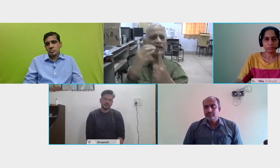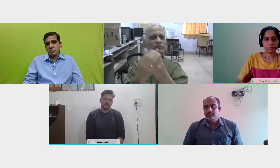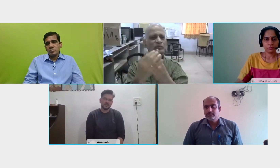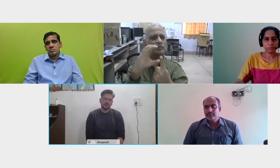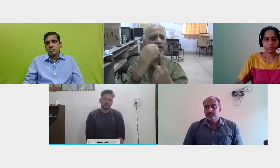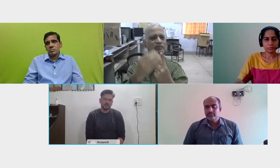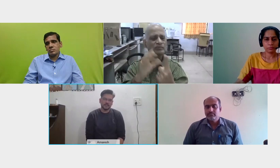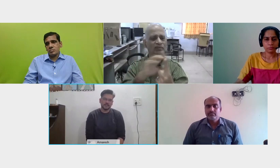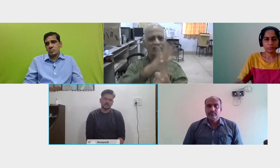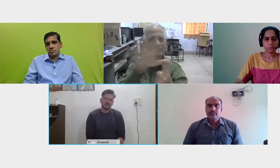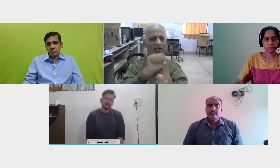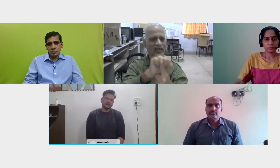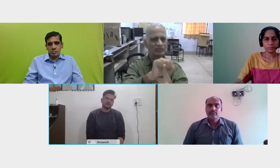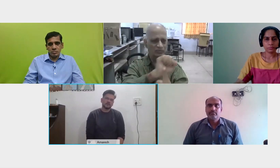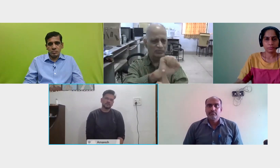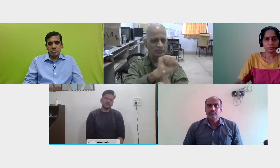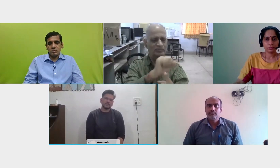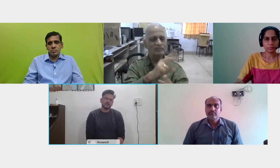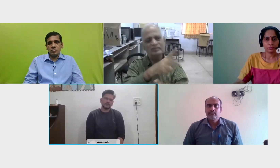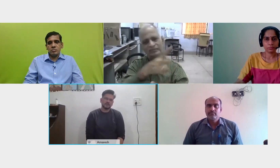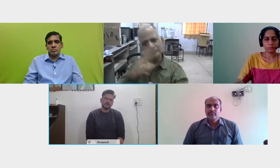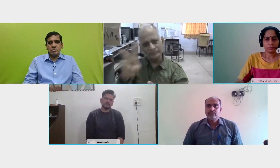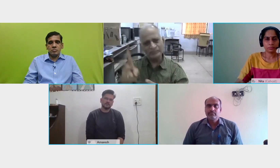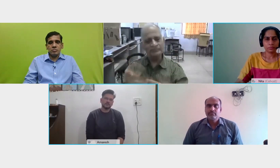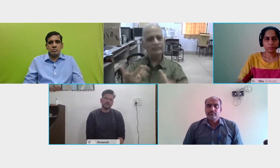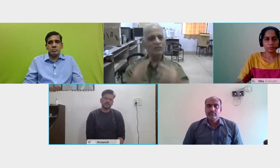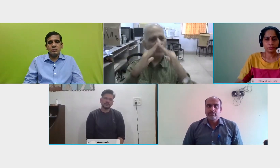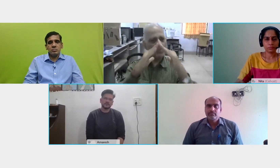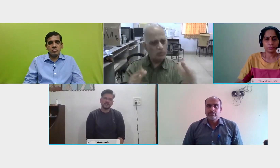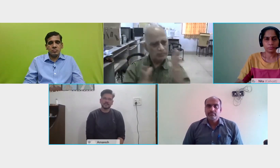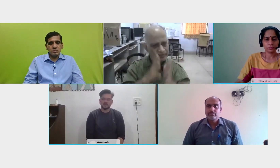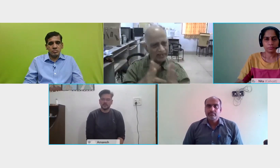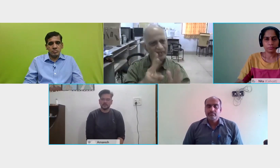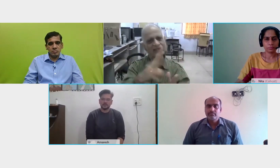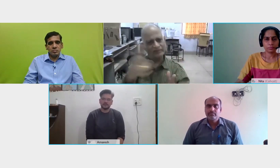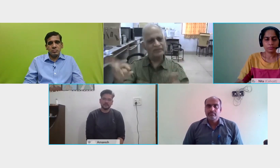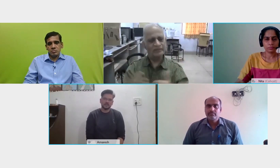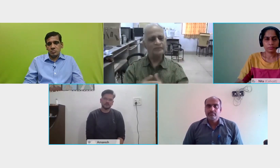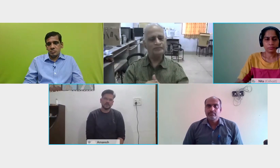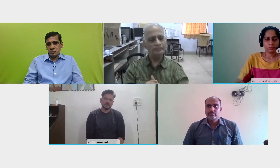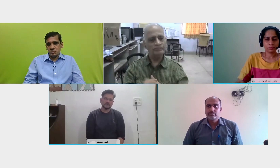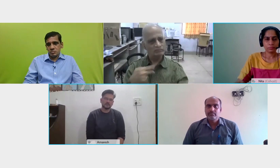using some common signs probably you know like 40% of the signs were not being able